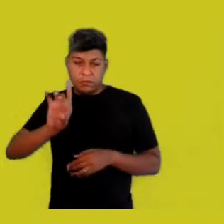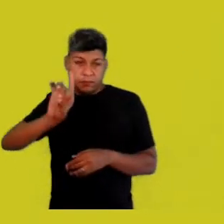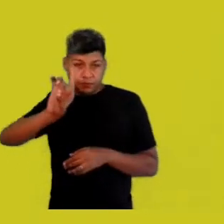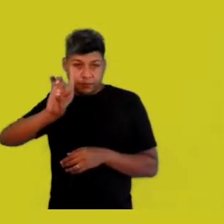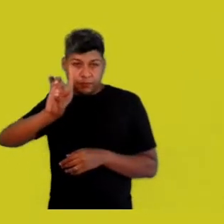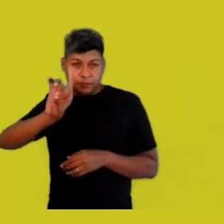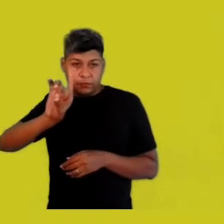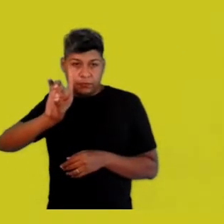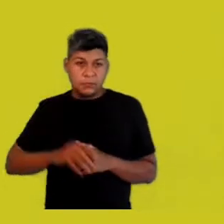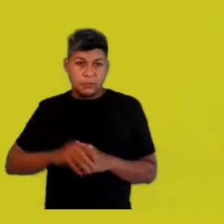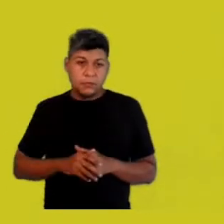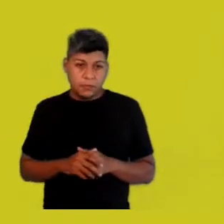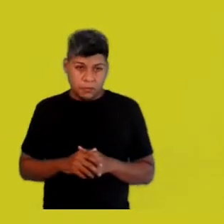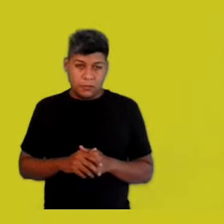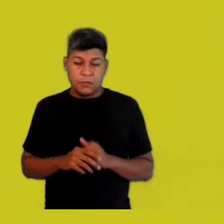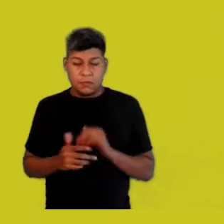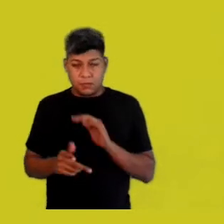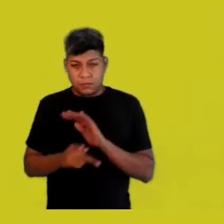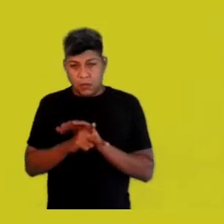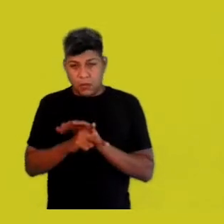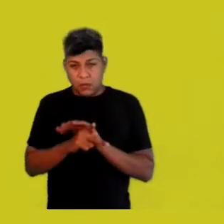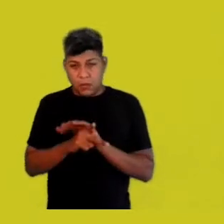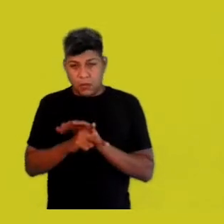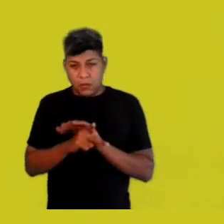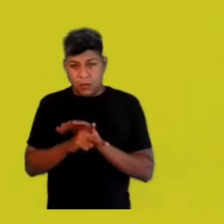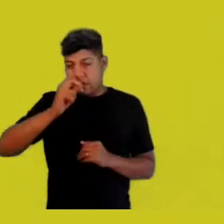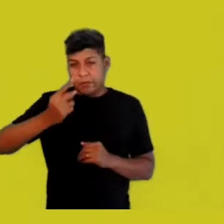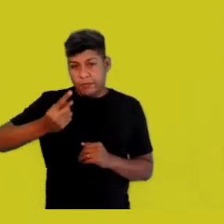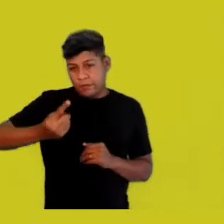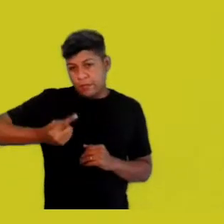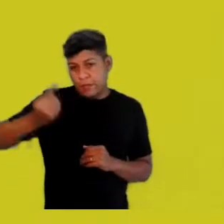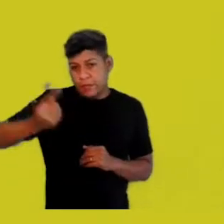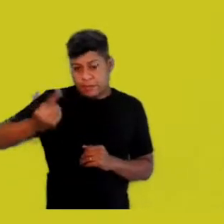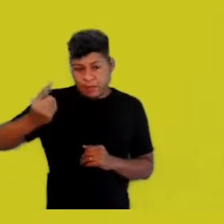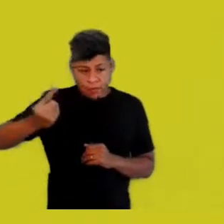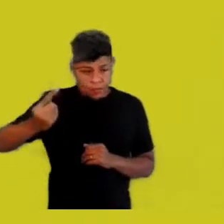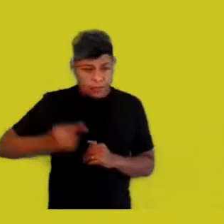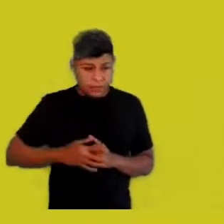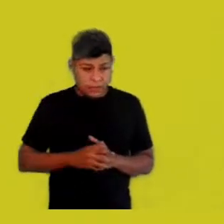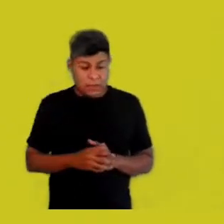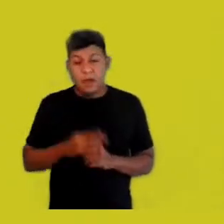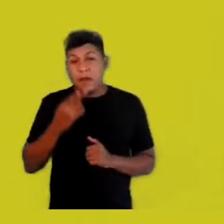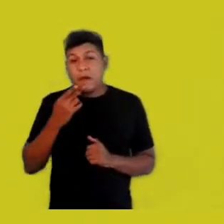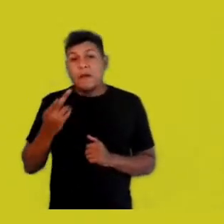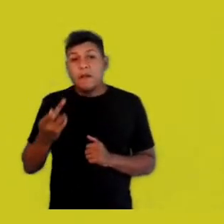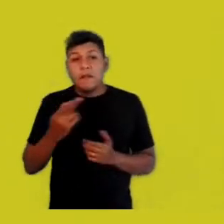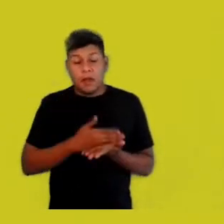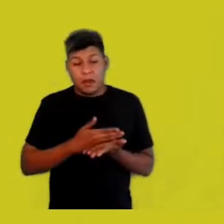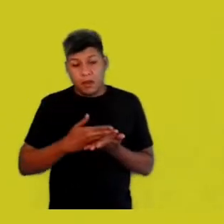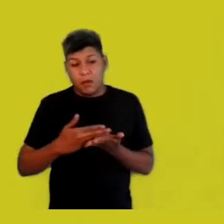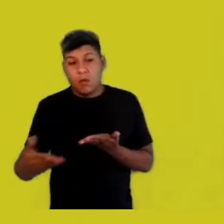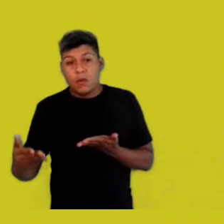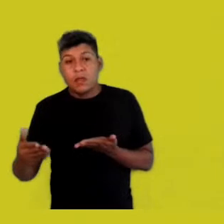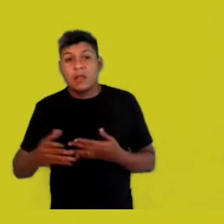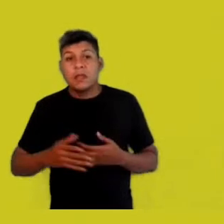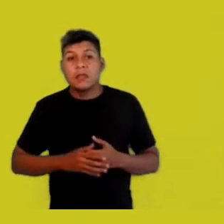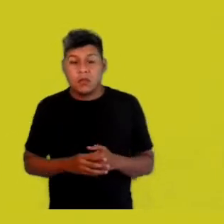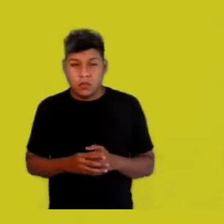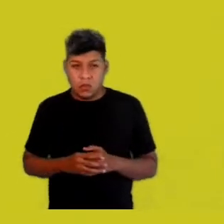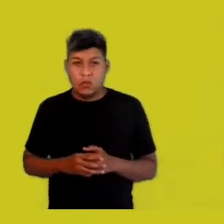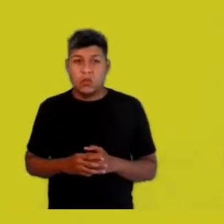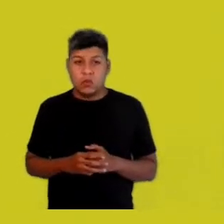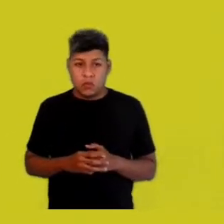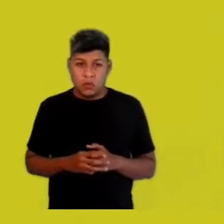into Greek, therefore, the first, refers to the beginning as λόγος,